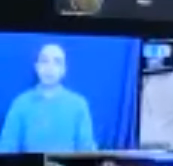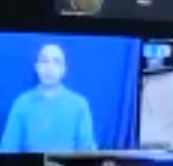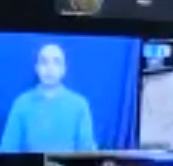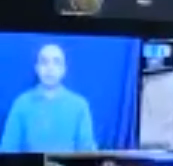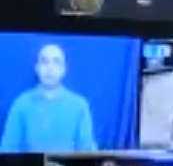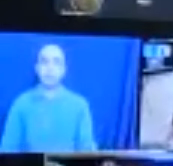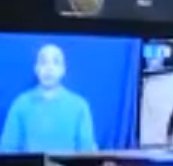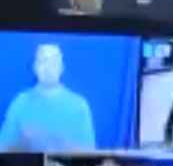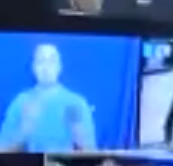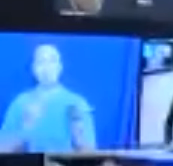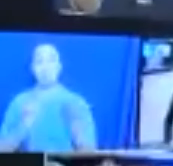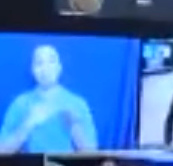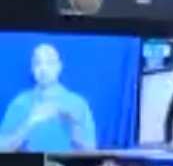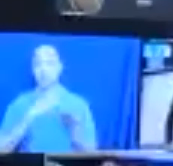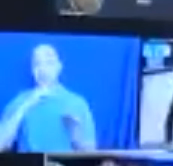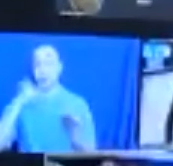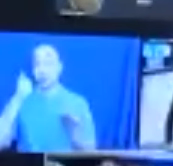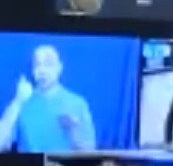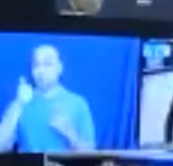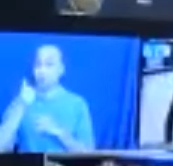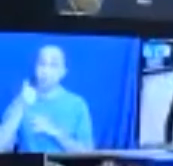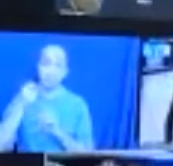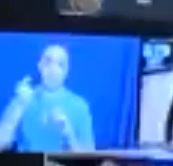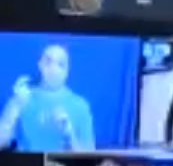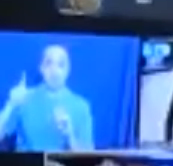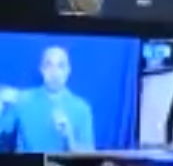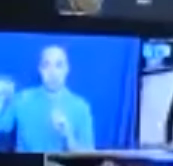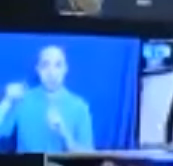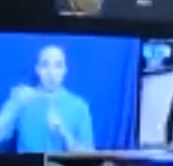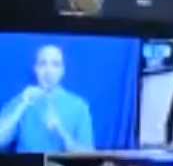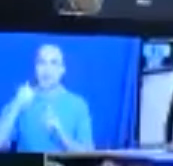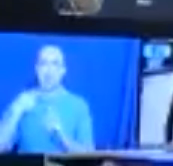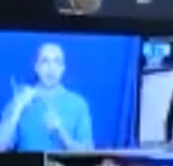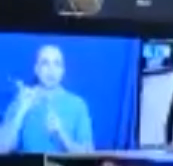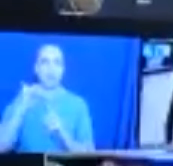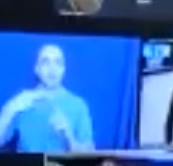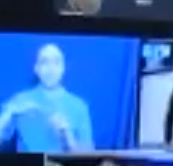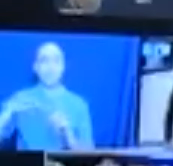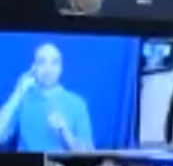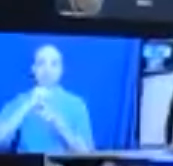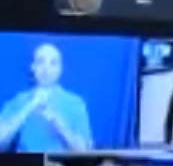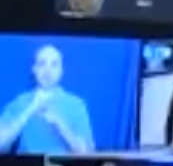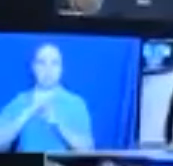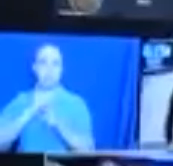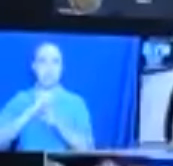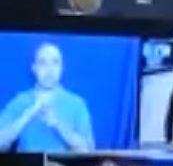TIM MY ELDERS DIDN'T HAVE THE SAME BENEFITS OF TRAINING LIKE THIS. SOMETIMES THEY HAD TO DO IT